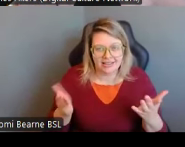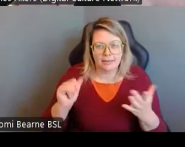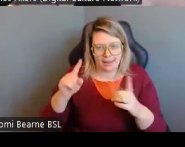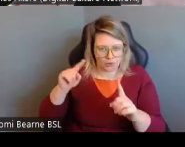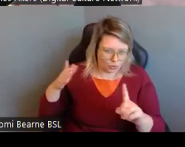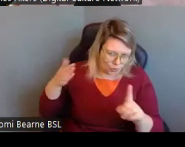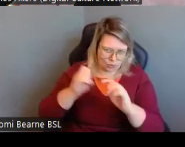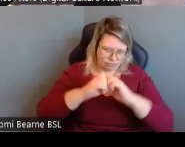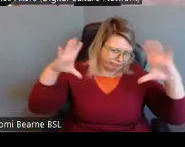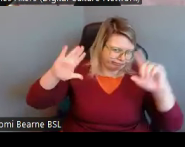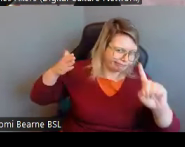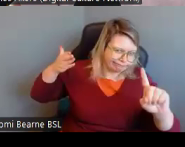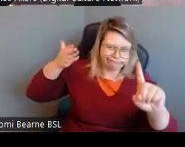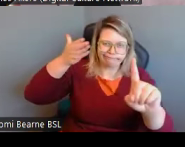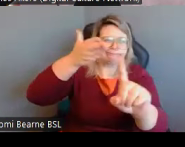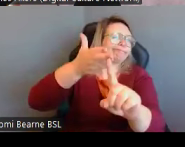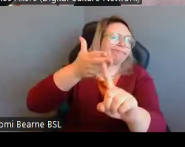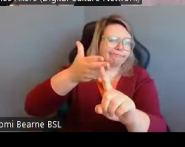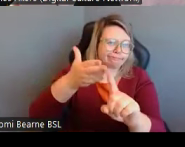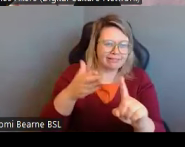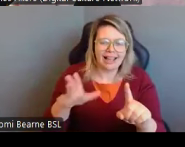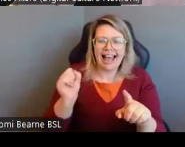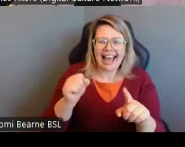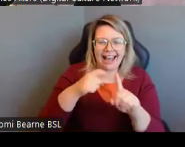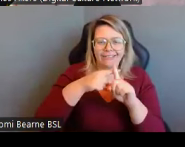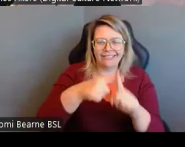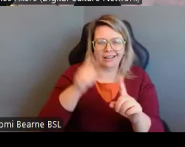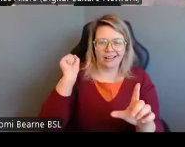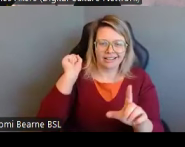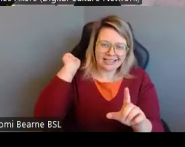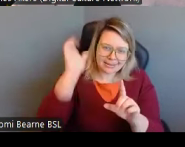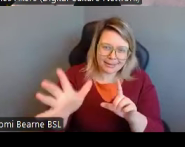This is why I've got lots of arrows and spears throwing around. Quite a violent scene.